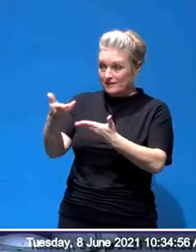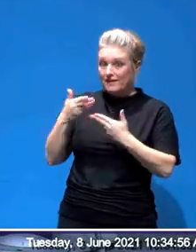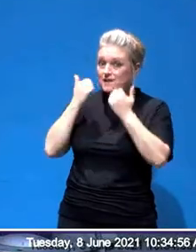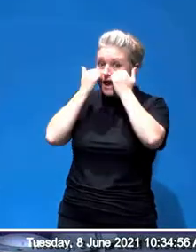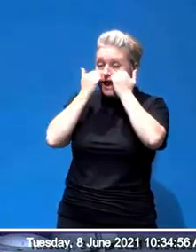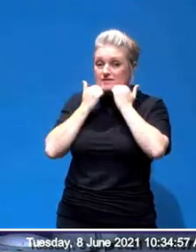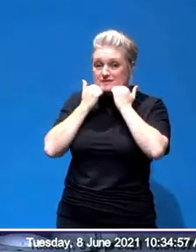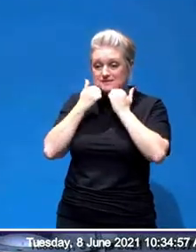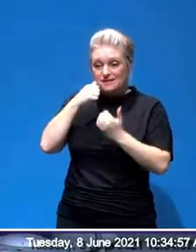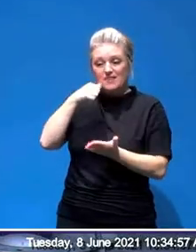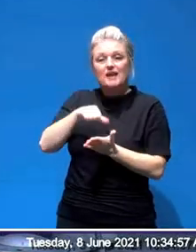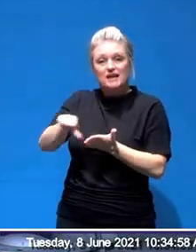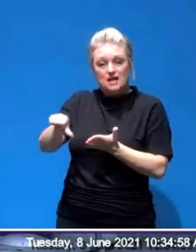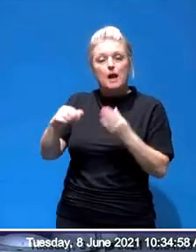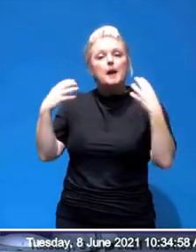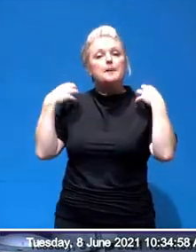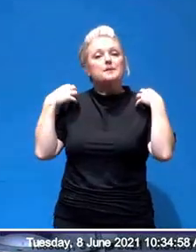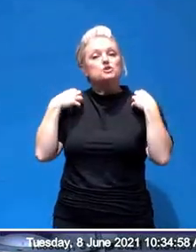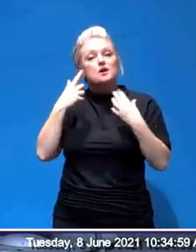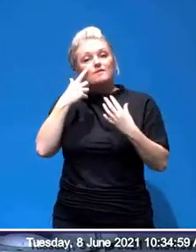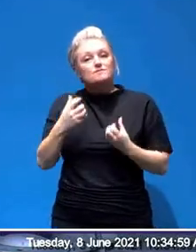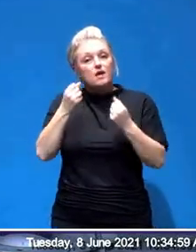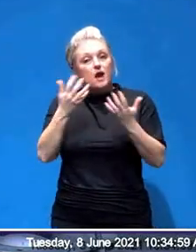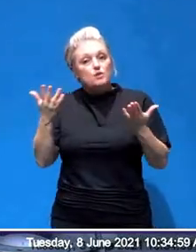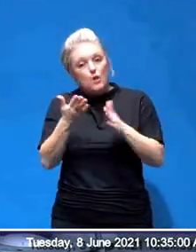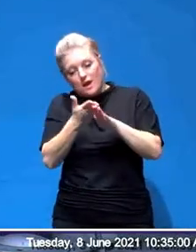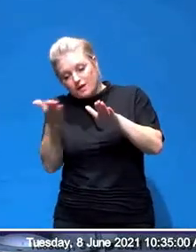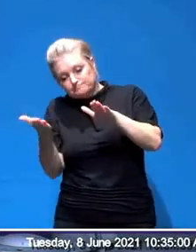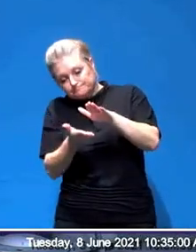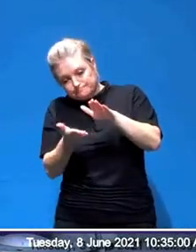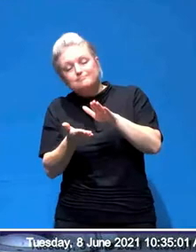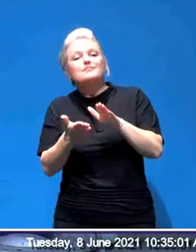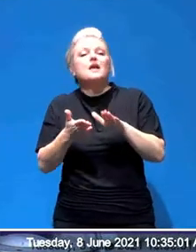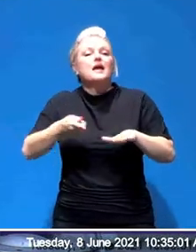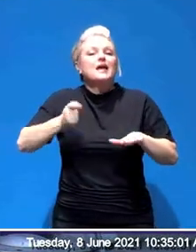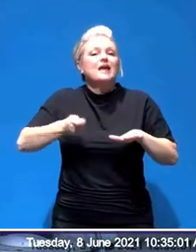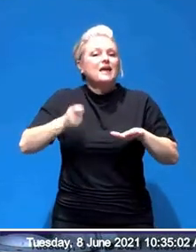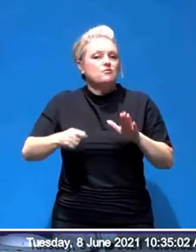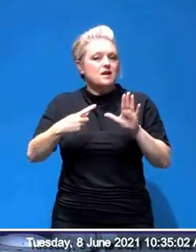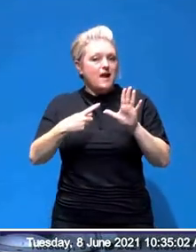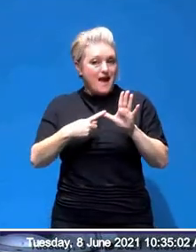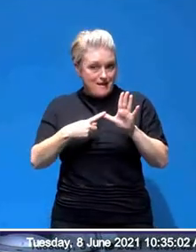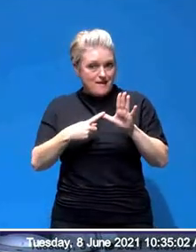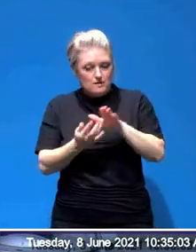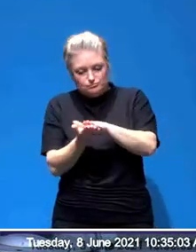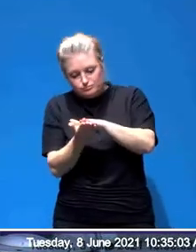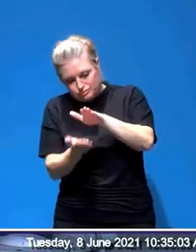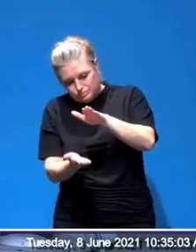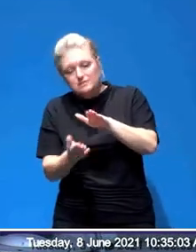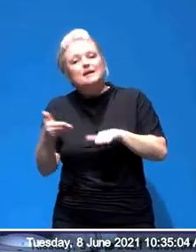Commissioners, you will find that behind tab 10 in hearing bundle A. Ms Rogers, have you got that letter with you as well?